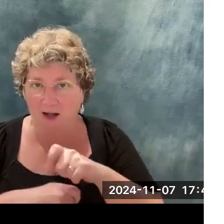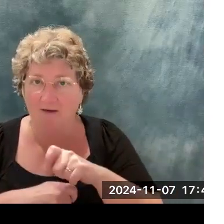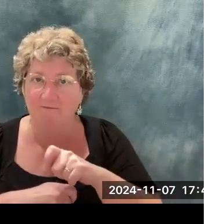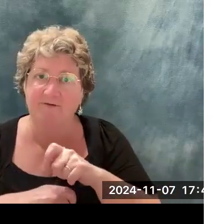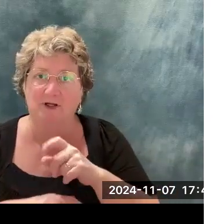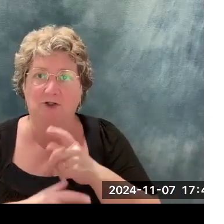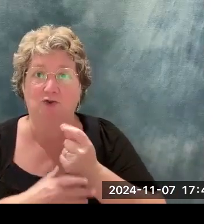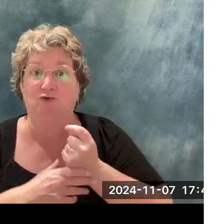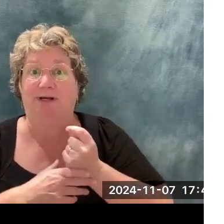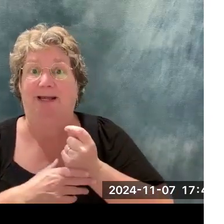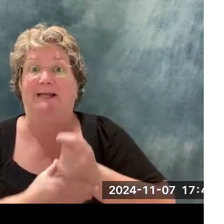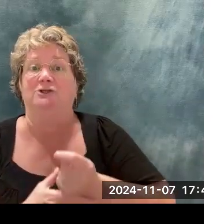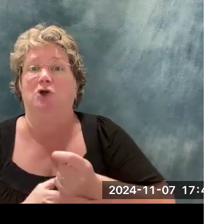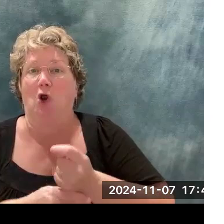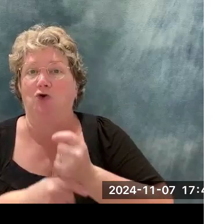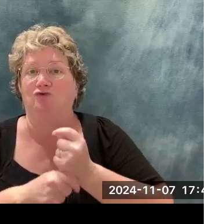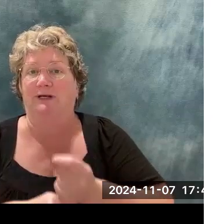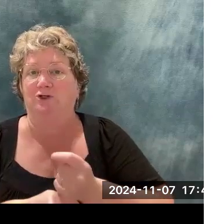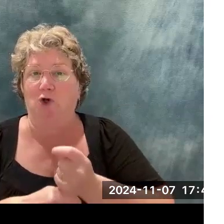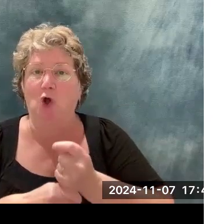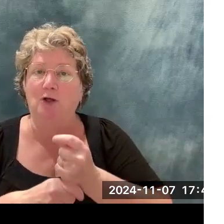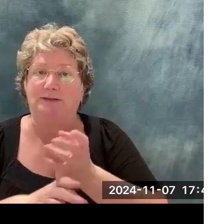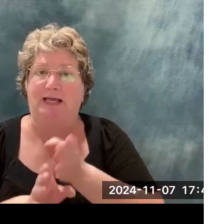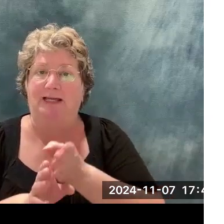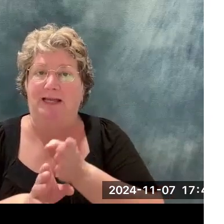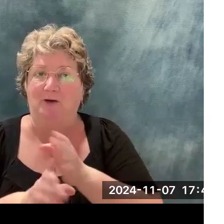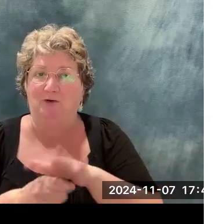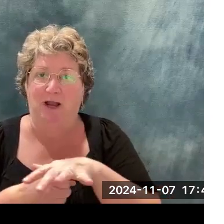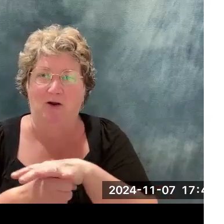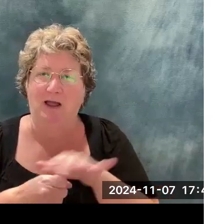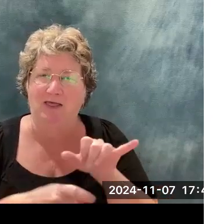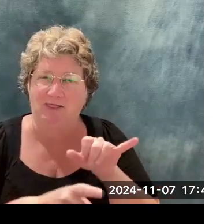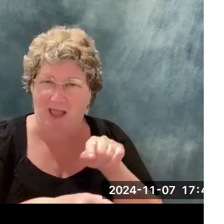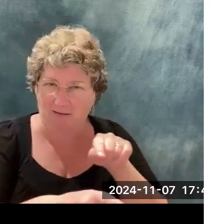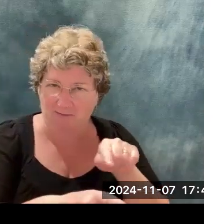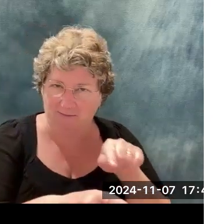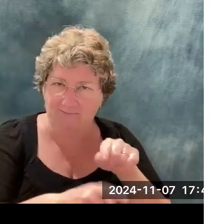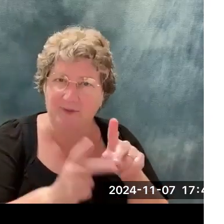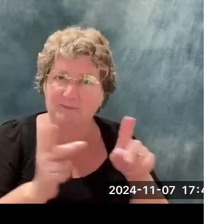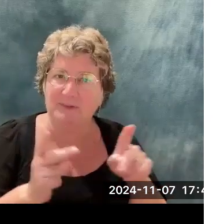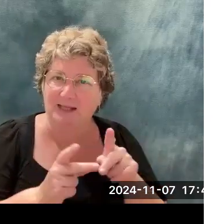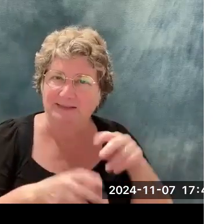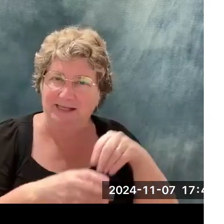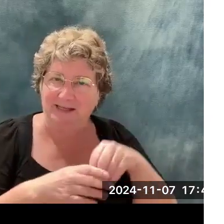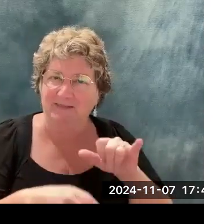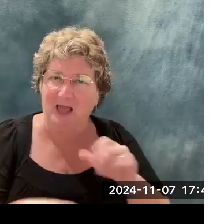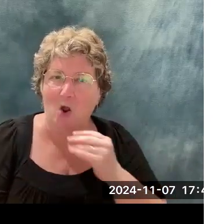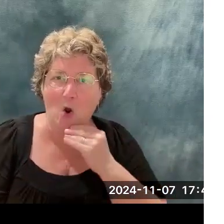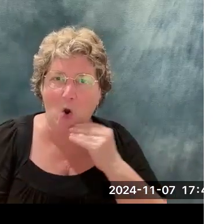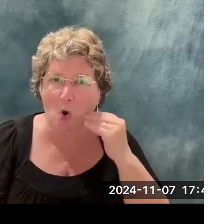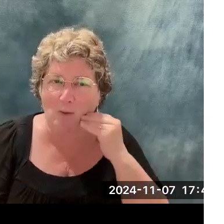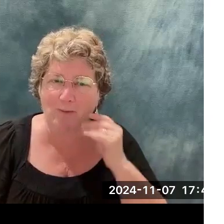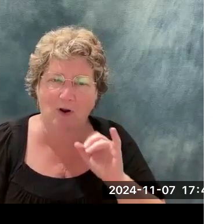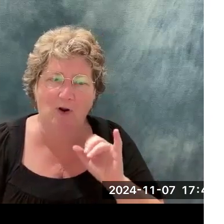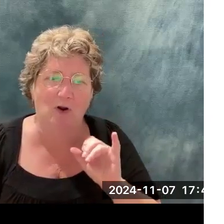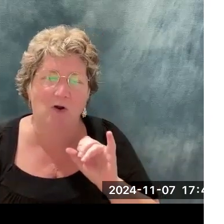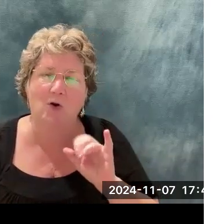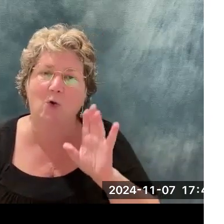individuals with subject experience available at the home located in New Britain to offer supports to individuals.